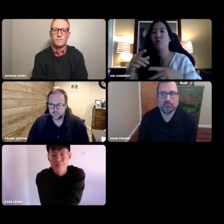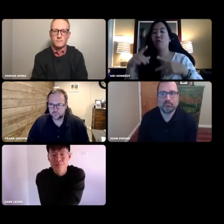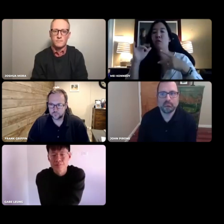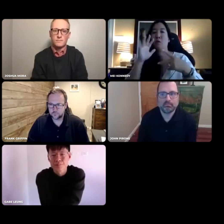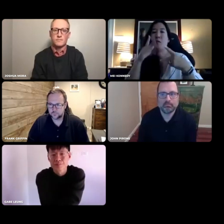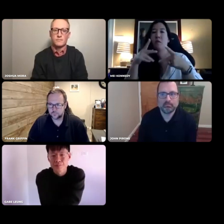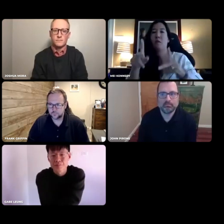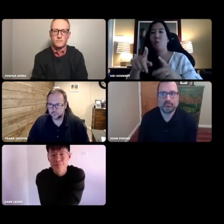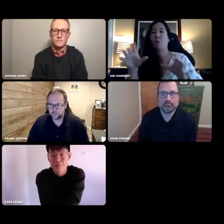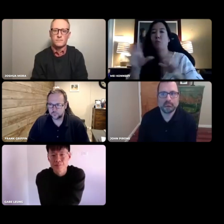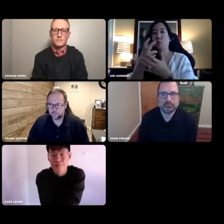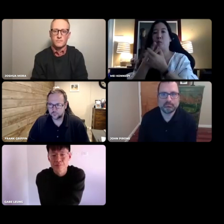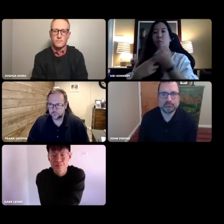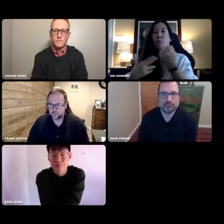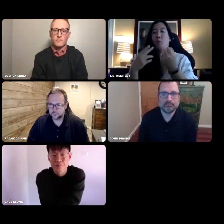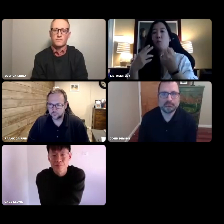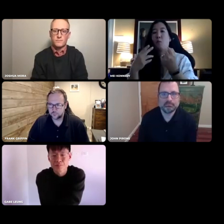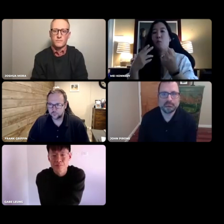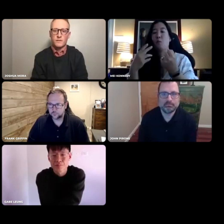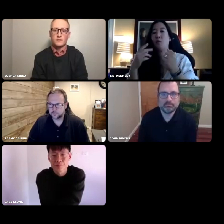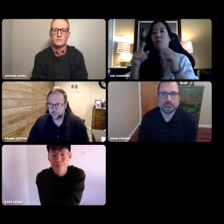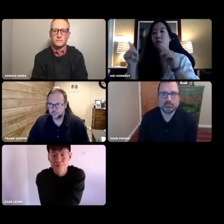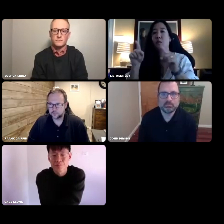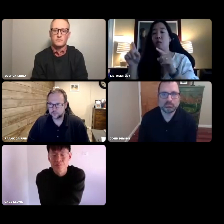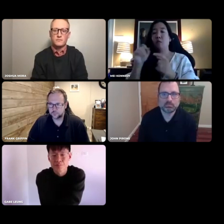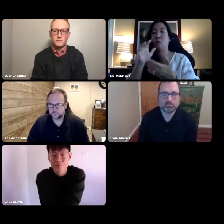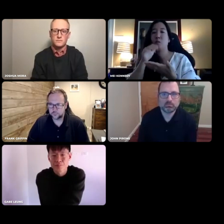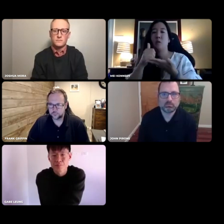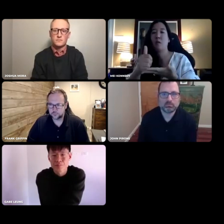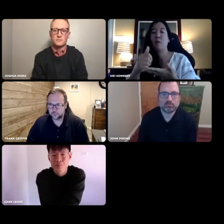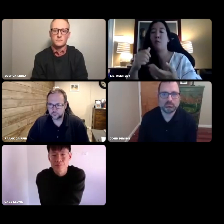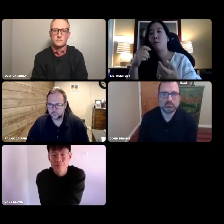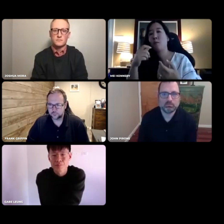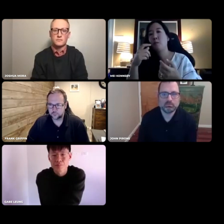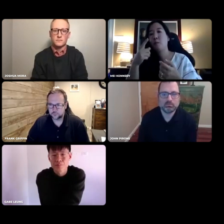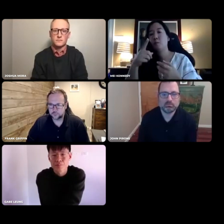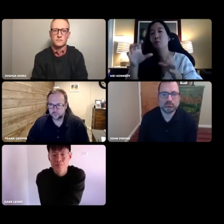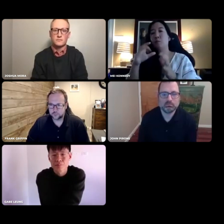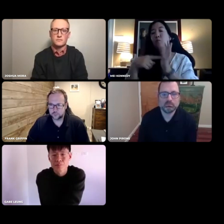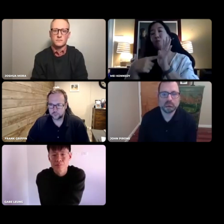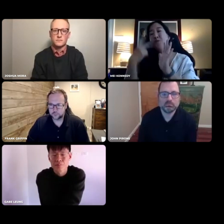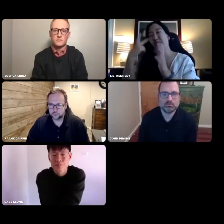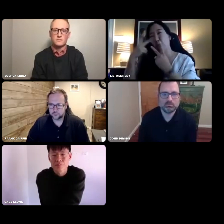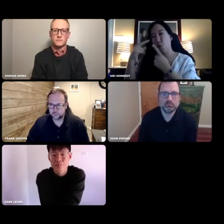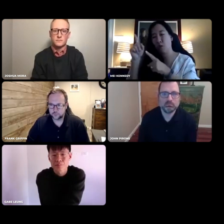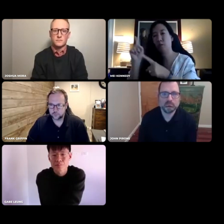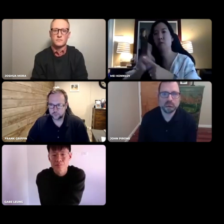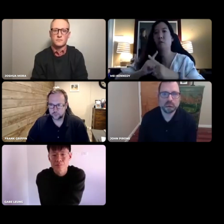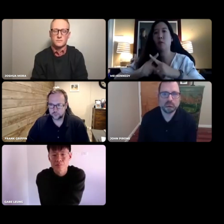Screen sharing and allowing them to do it. Both.